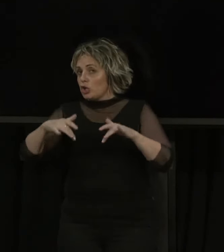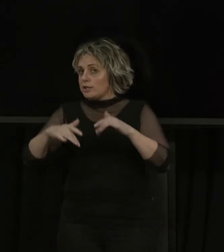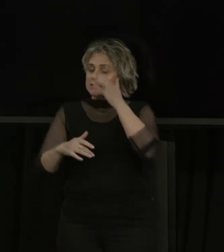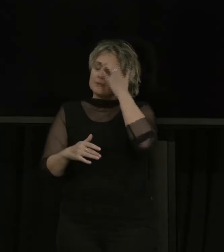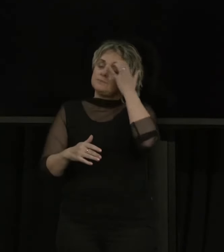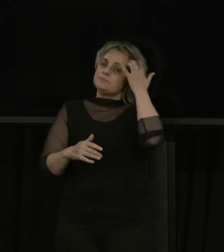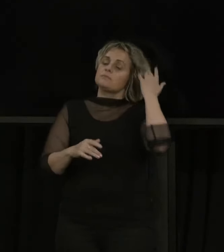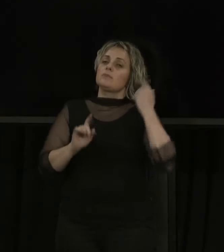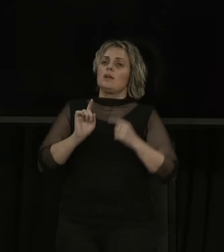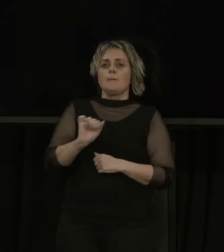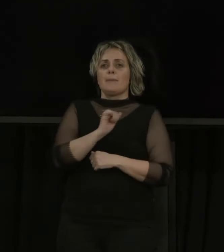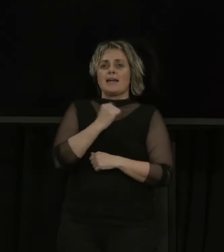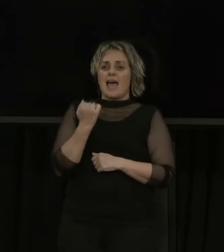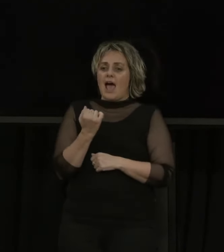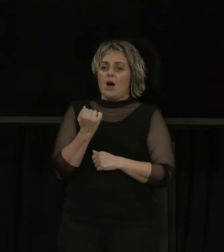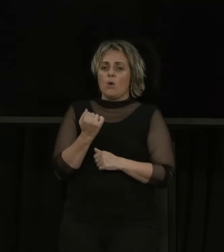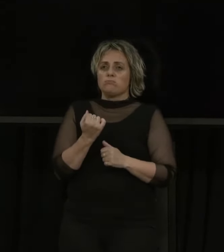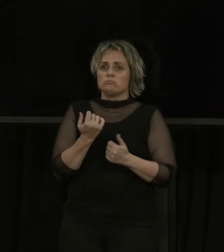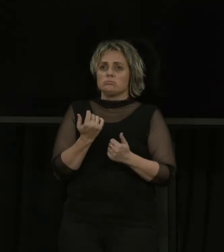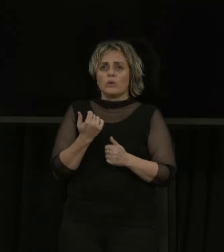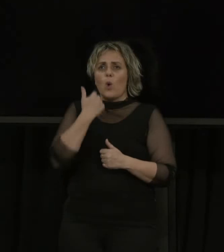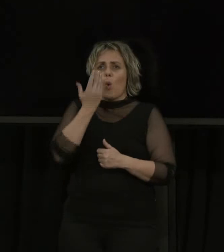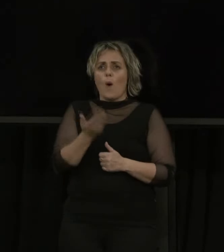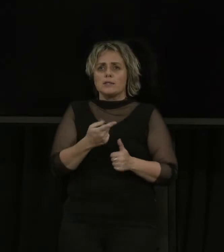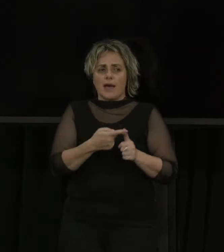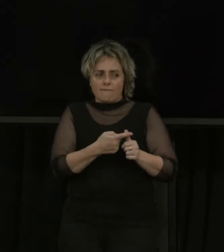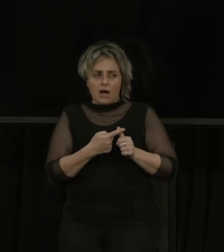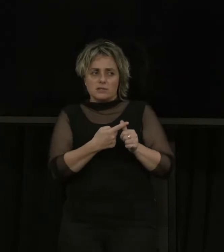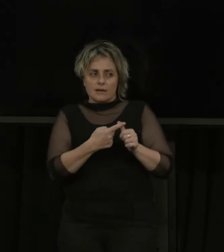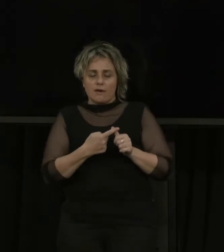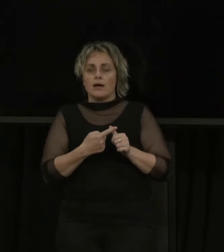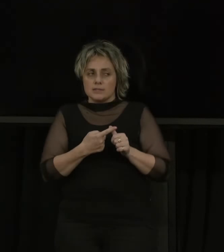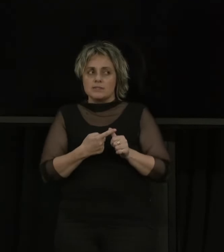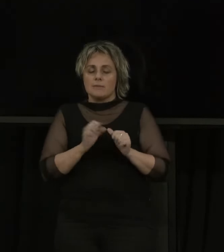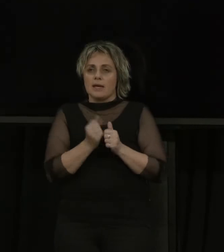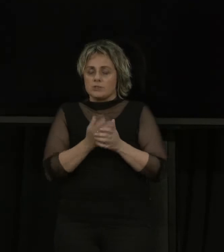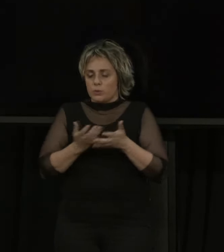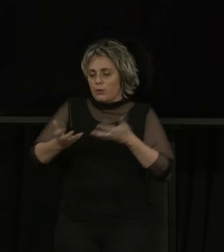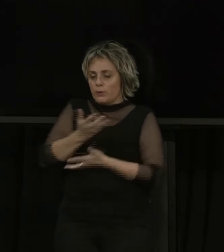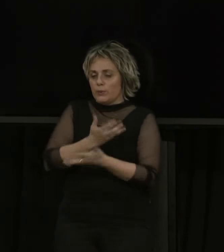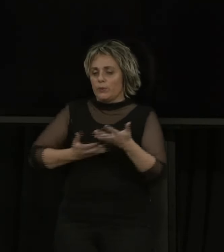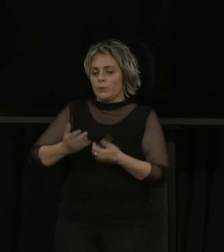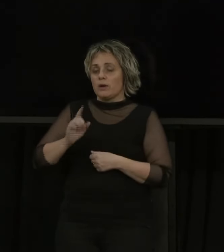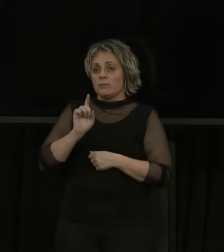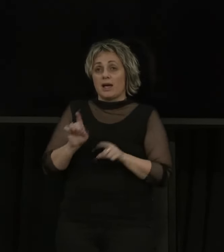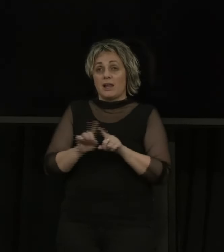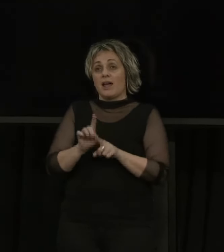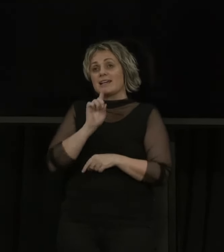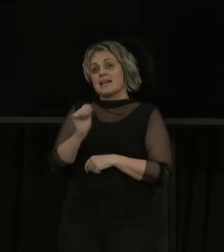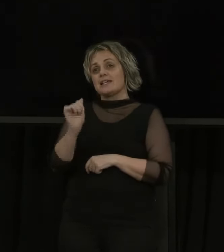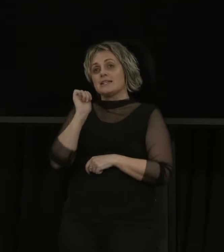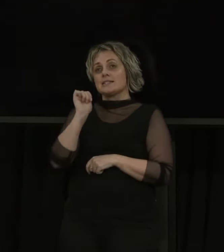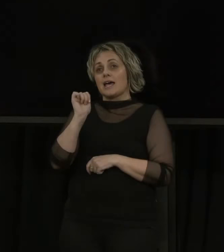when we move to phase 2, which we have not set a timeline for. And the ongoing advice around